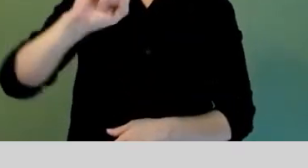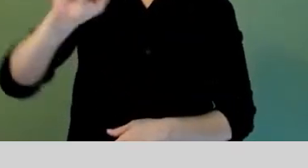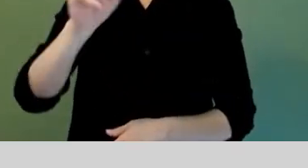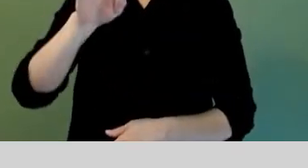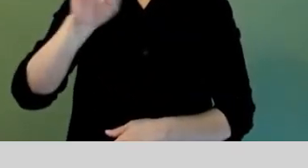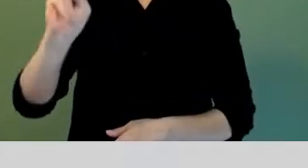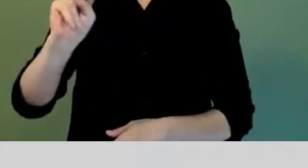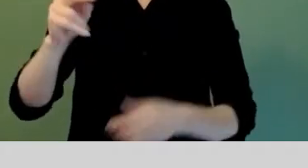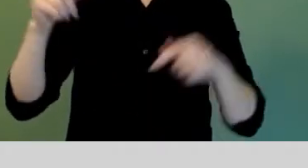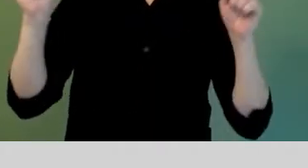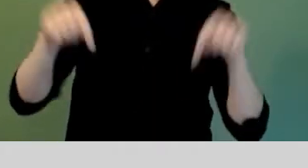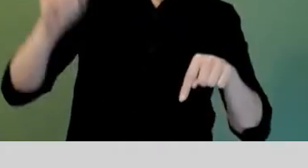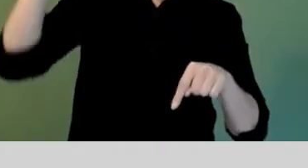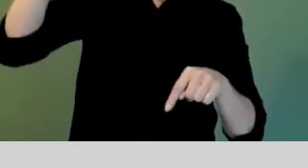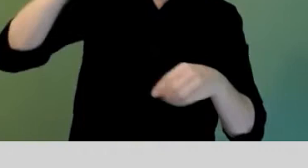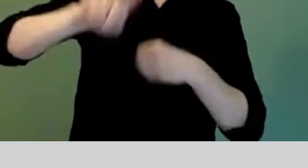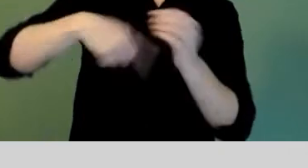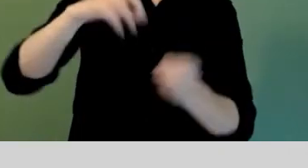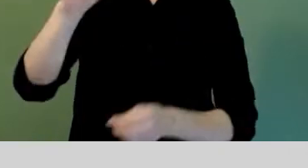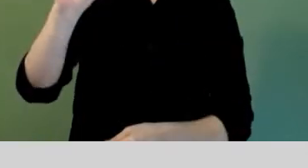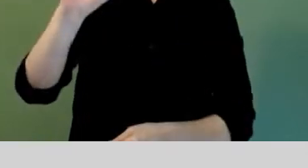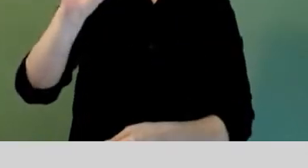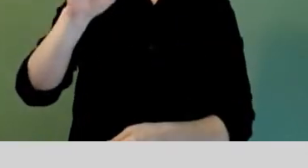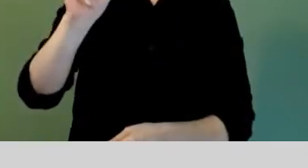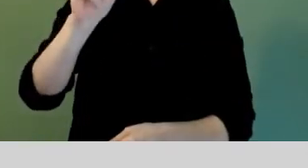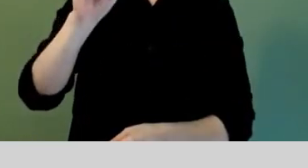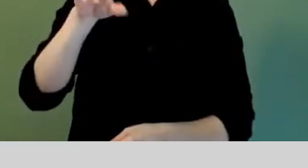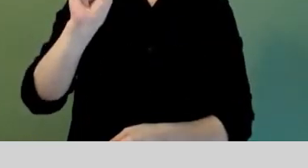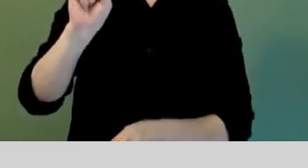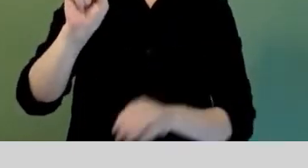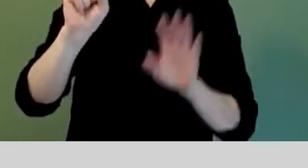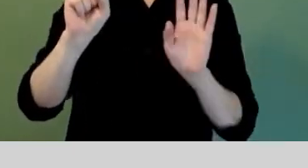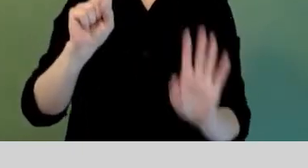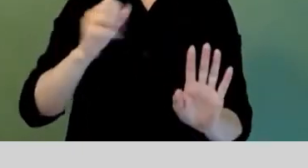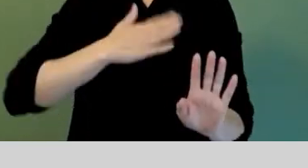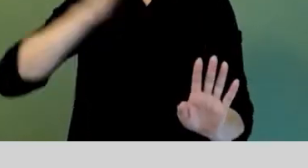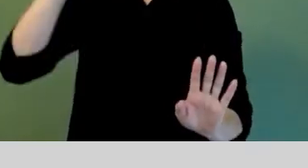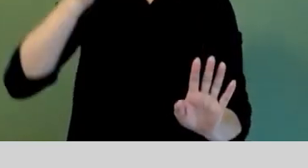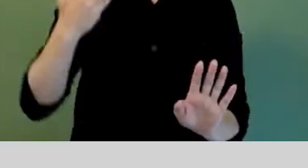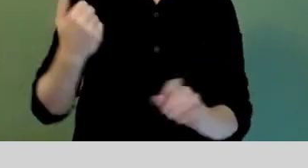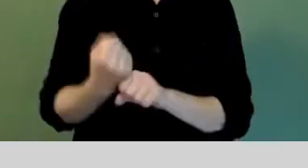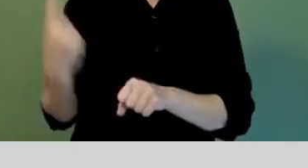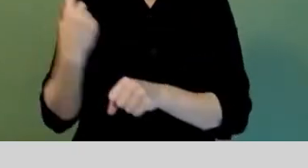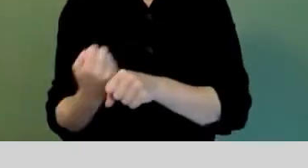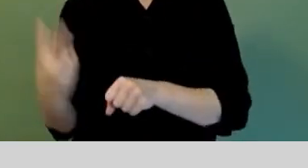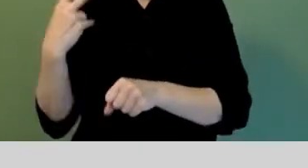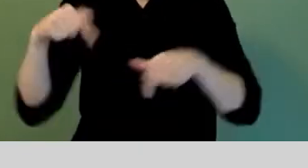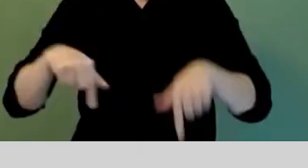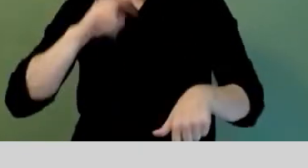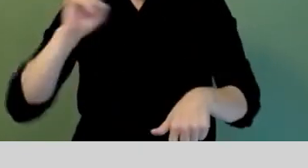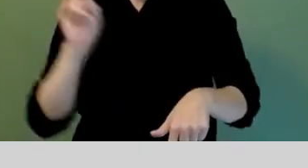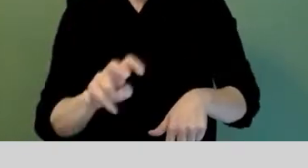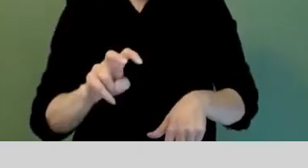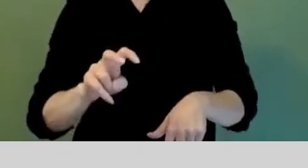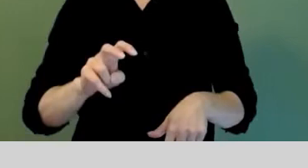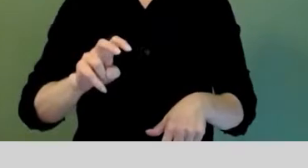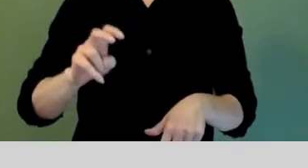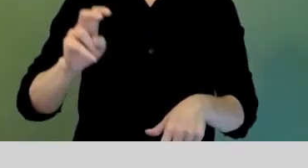Now, unlike the talks I gave at Python conferences in 2019 and in 2020, those were trying to investigate pointed questions